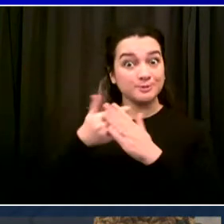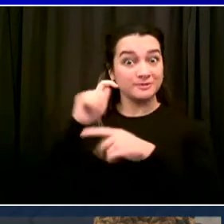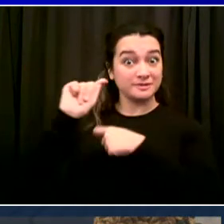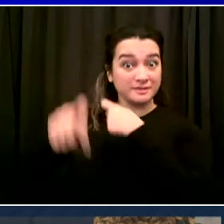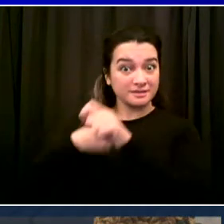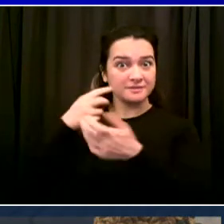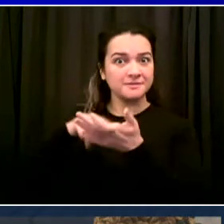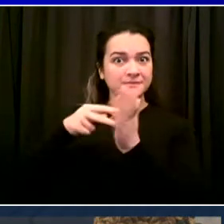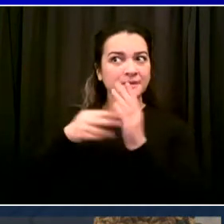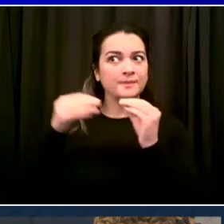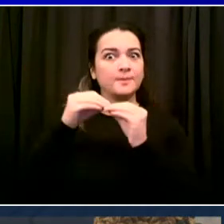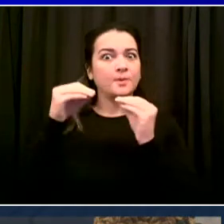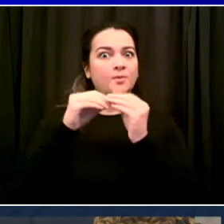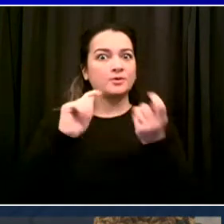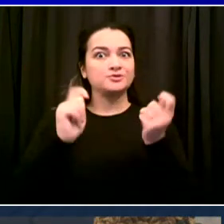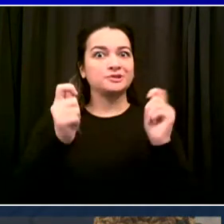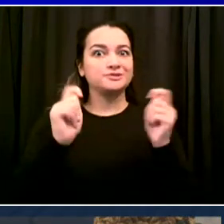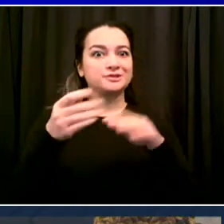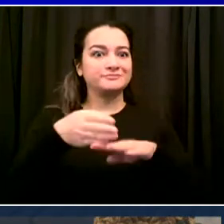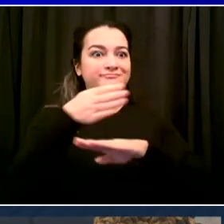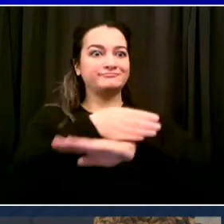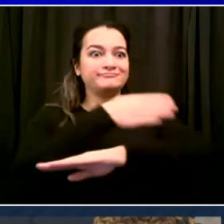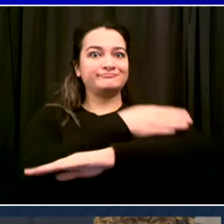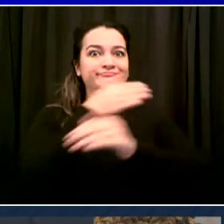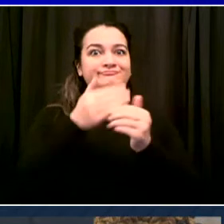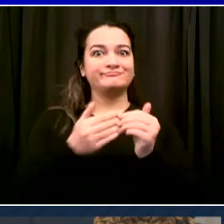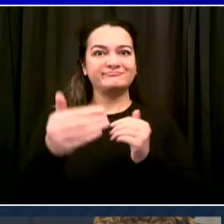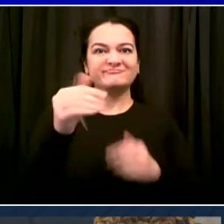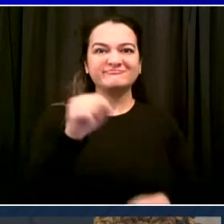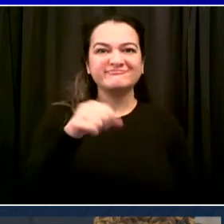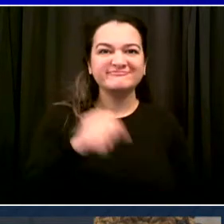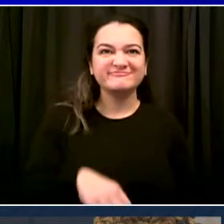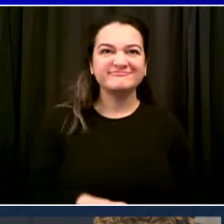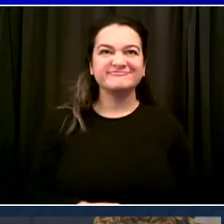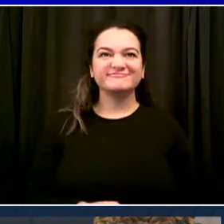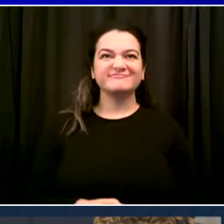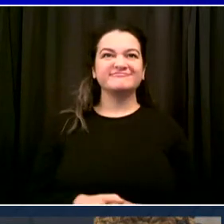HOSRT-TERM SUPPLY, WHICH WE NEED, BUT CRRIUCAAY,LL THE